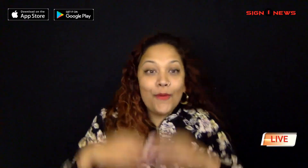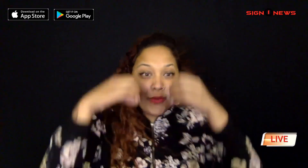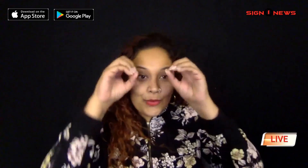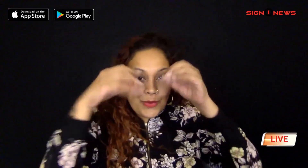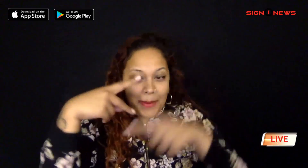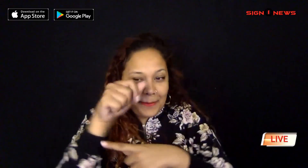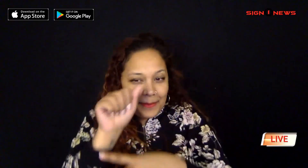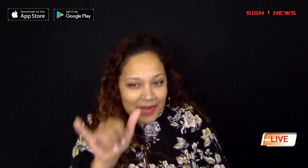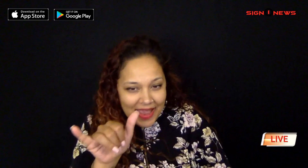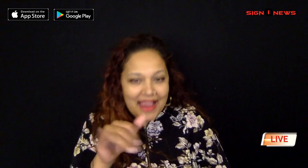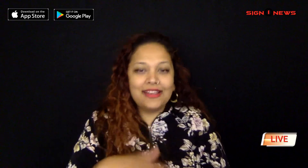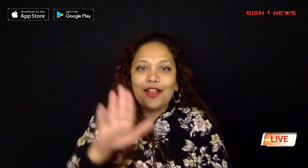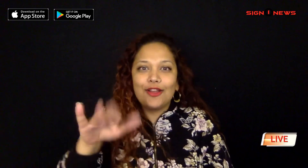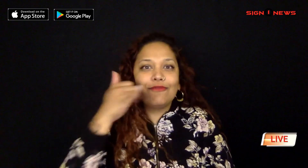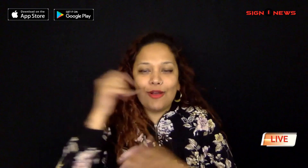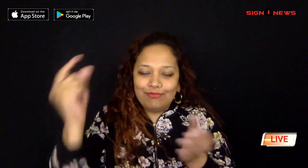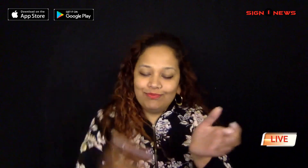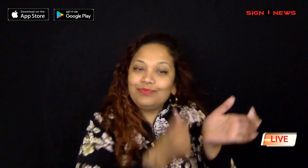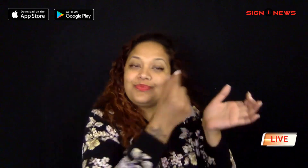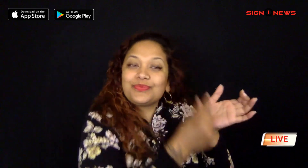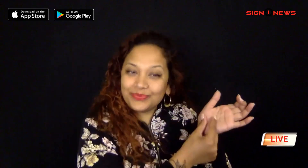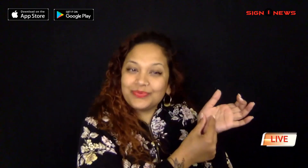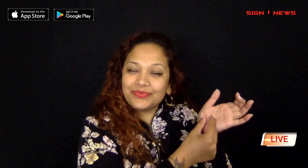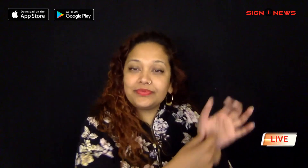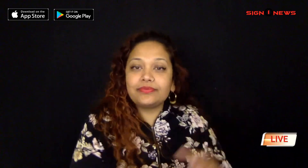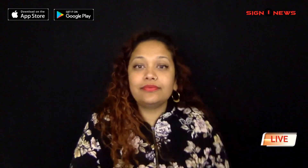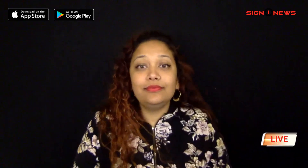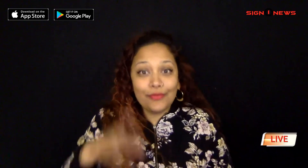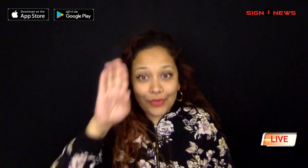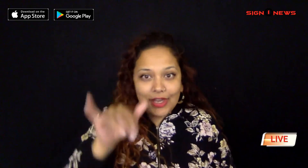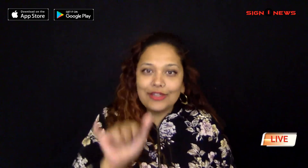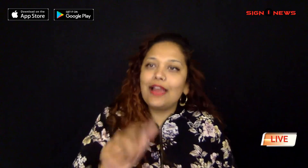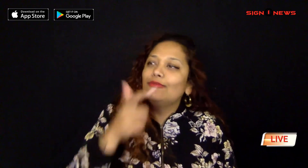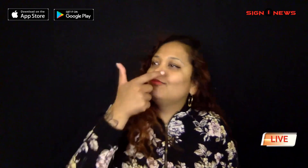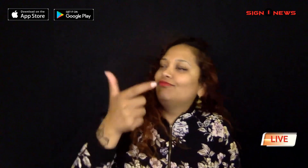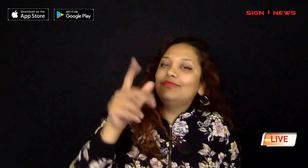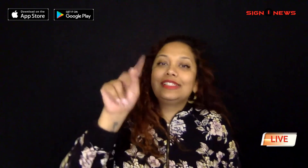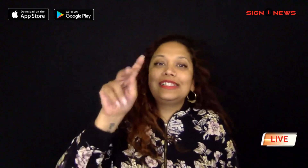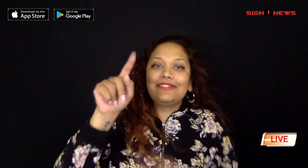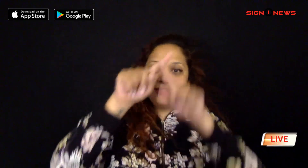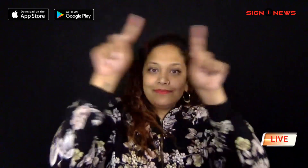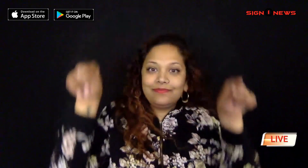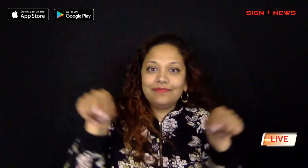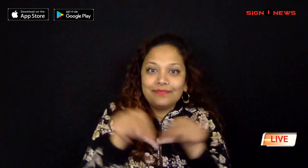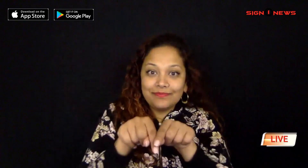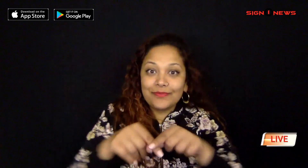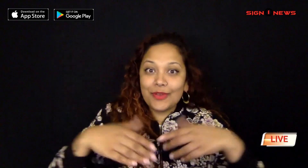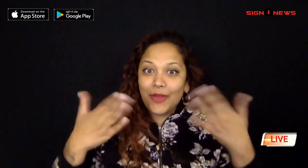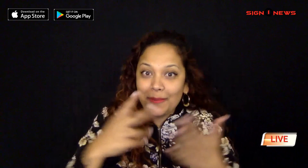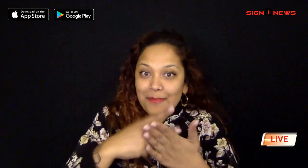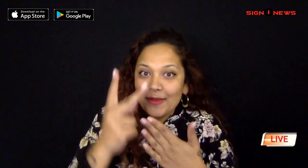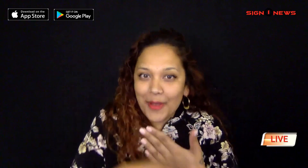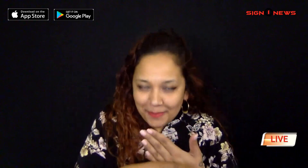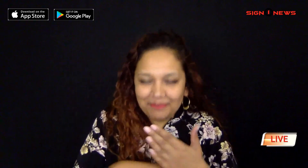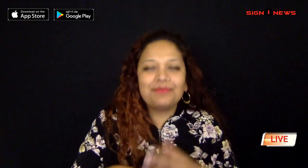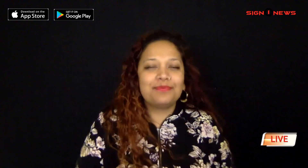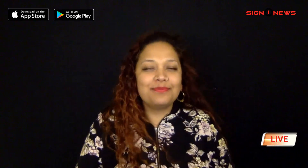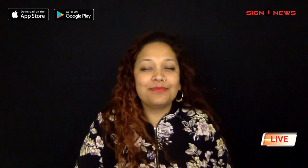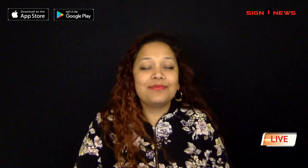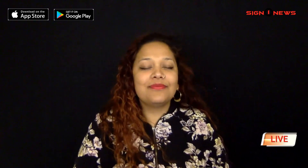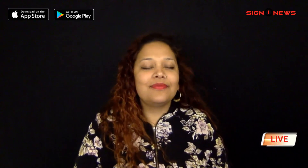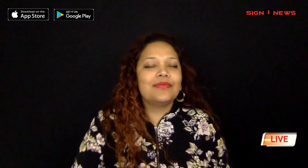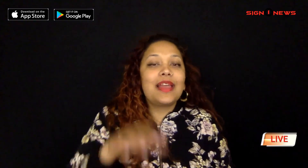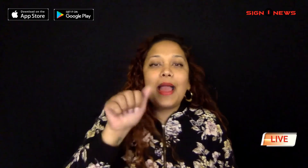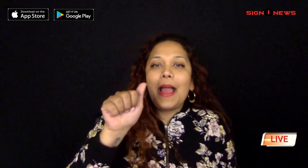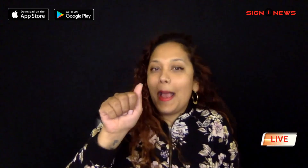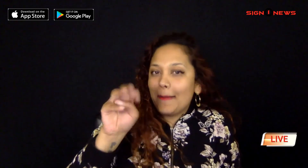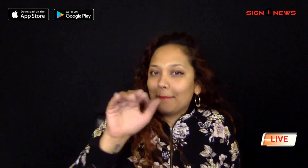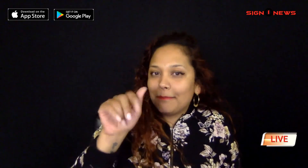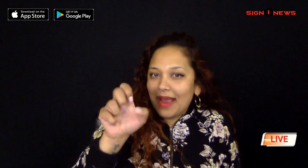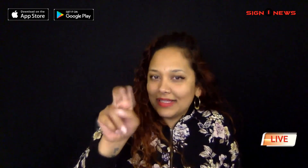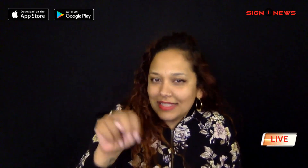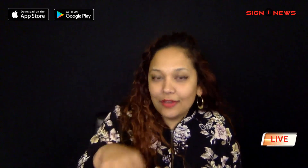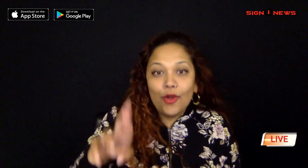app store or Google play store on your smart phone and you can also watch on Amazon Roku